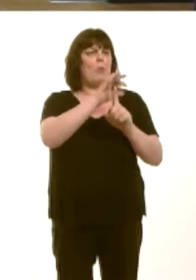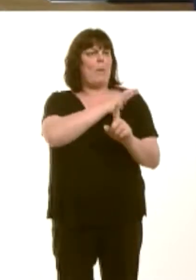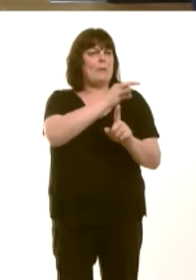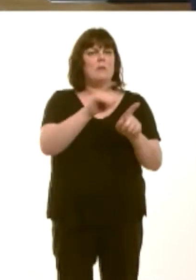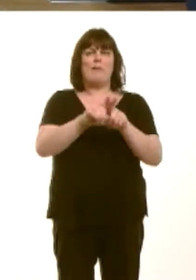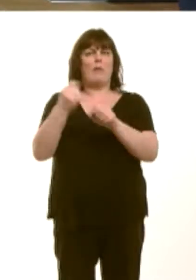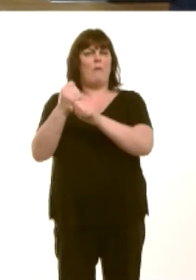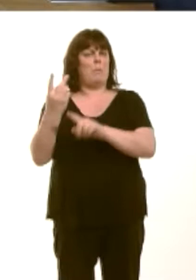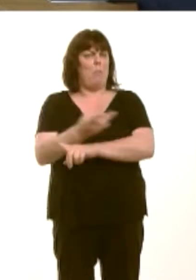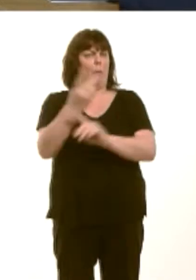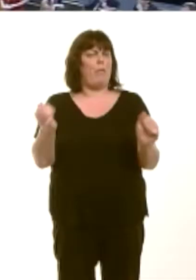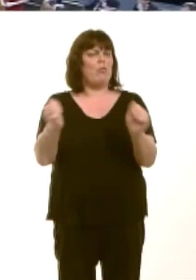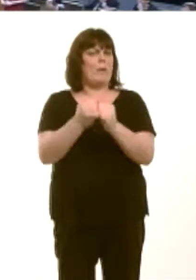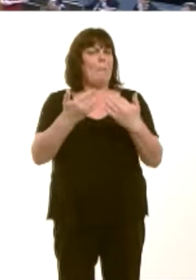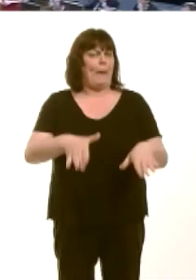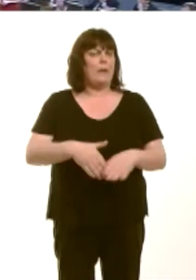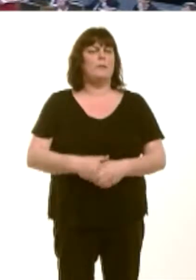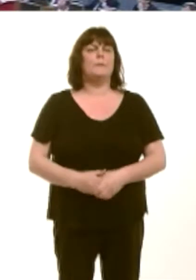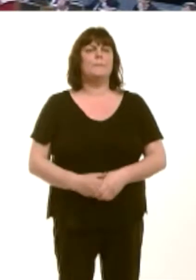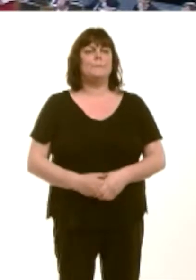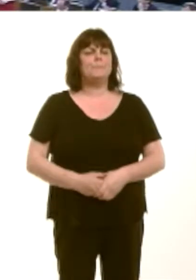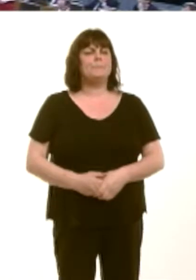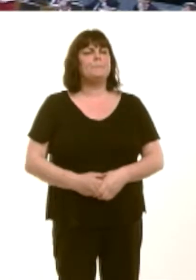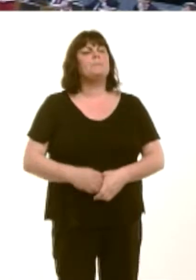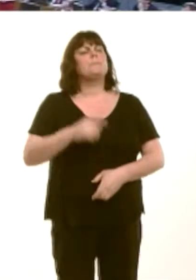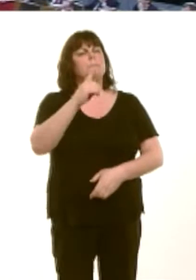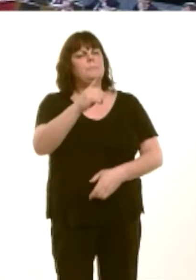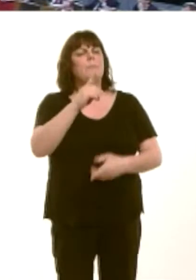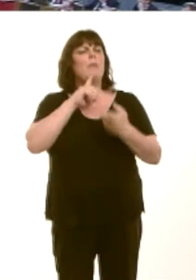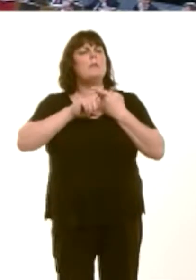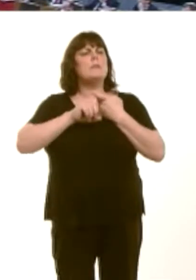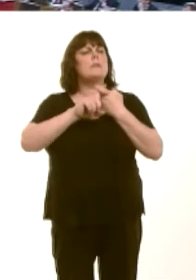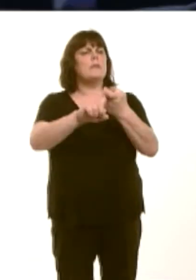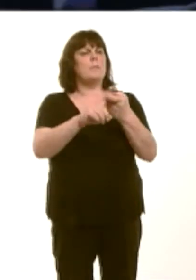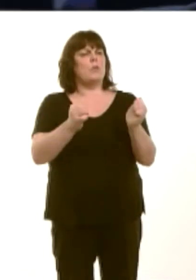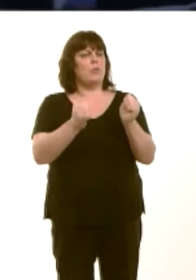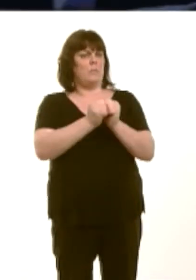Kirsty Williams: First Minister, the sustainability agreement that has been reached between the